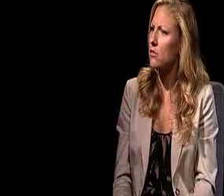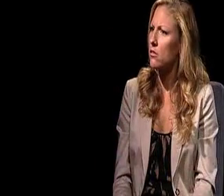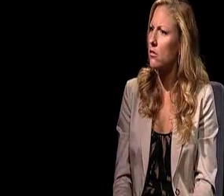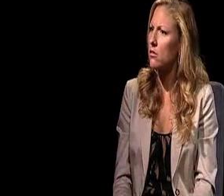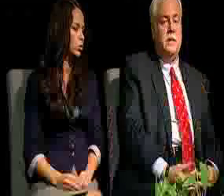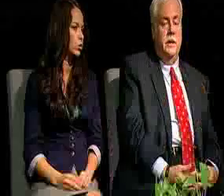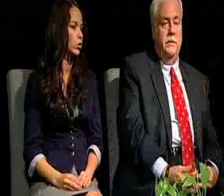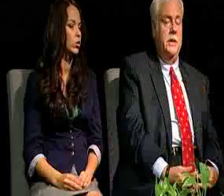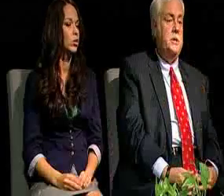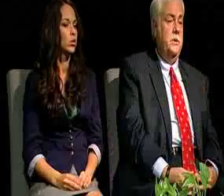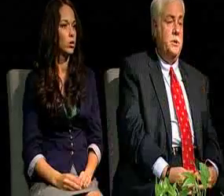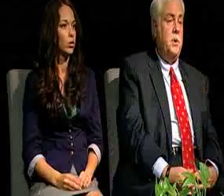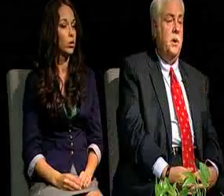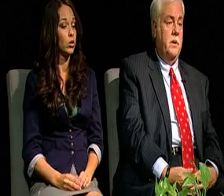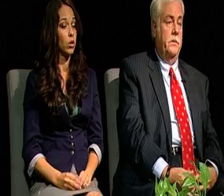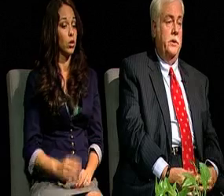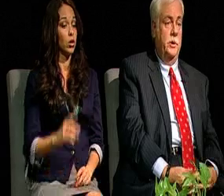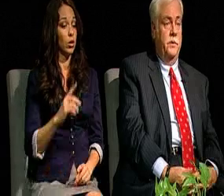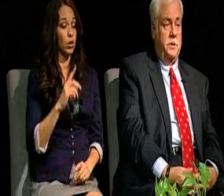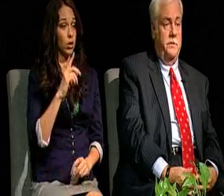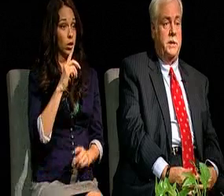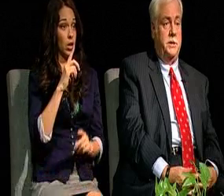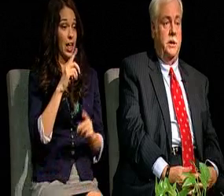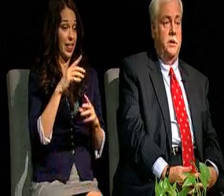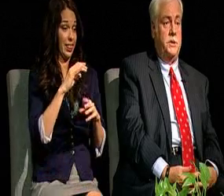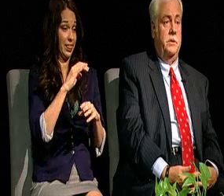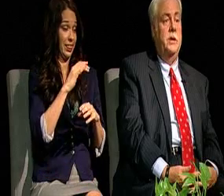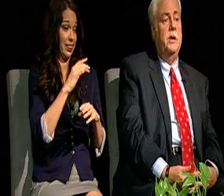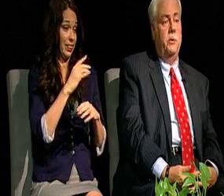Well, since the Institute is part of the University of Texas in Austin